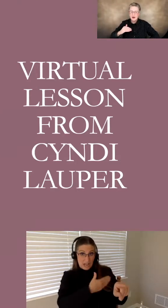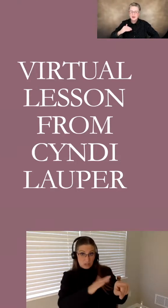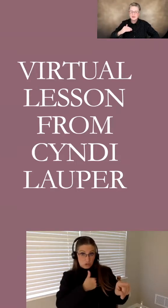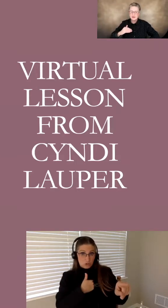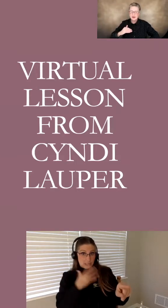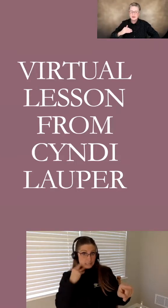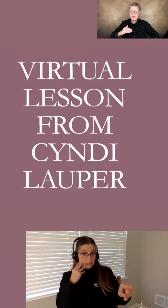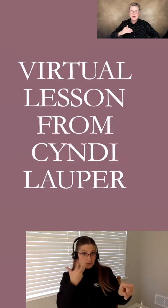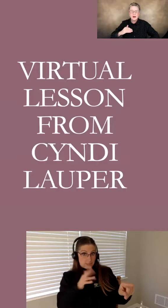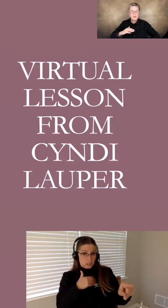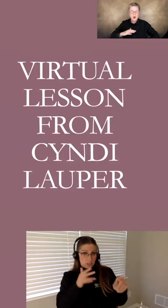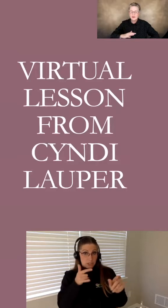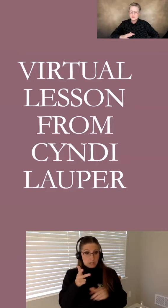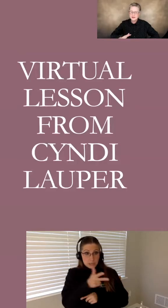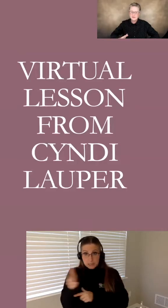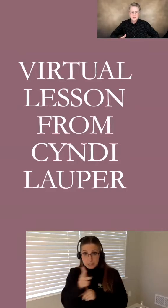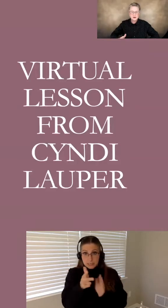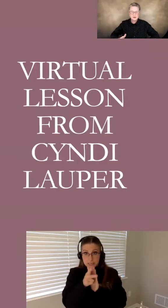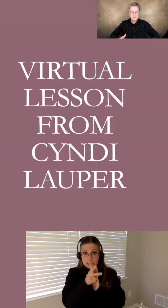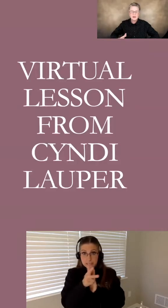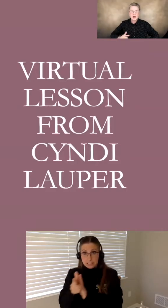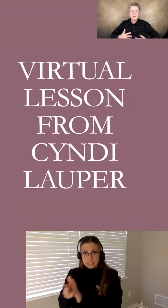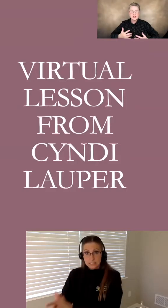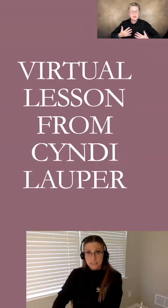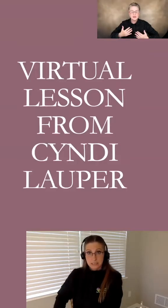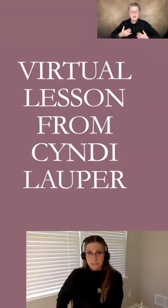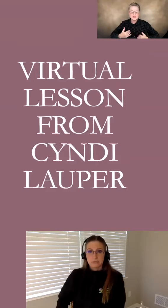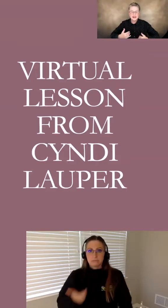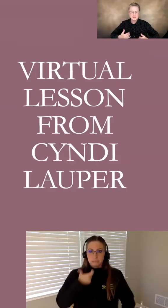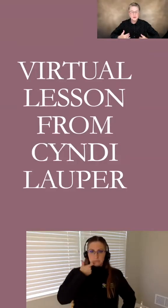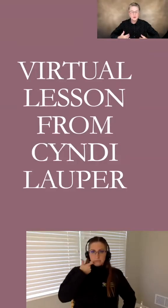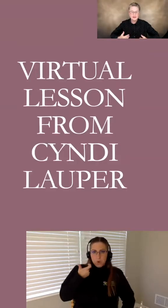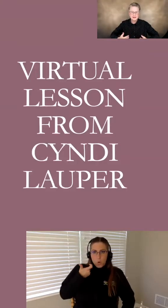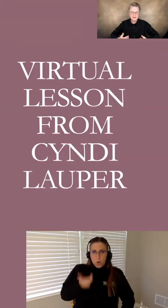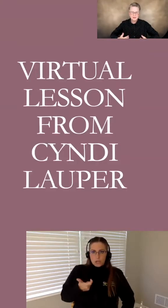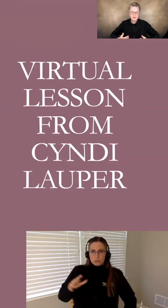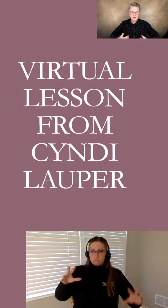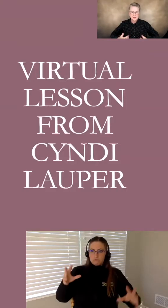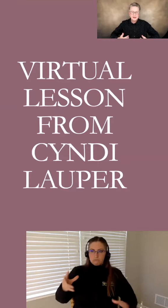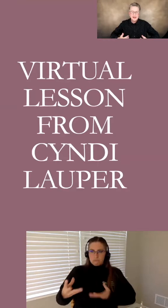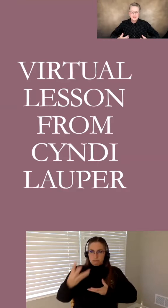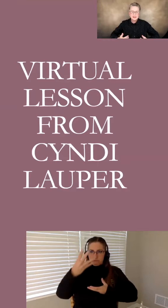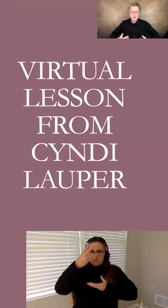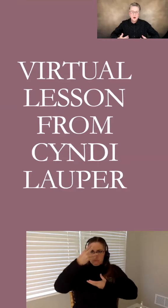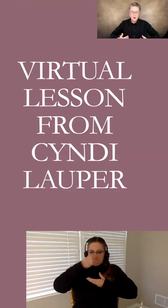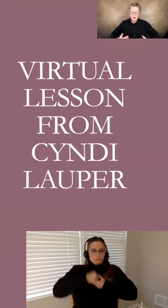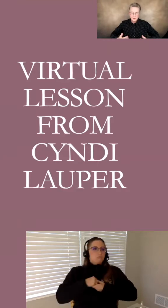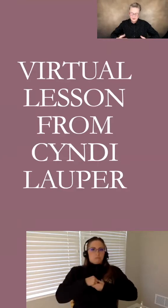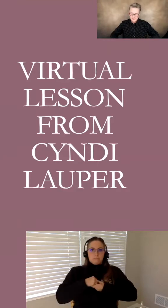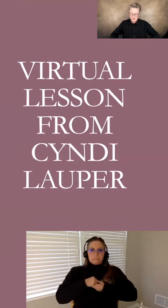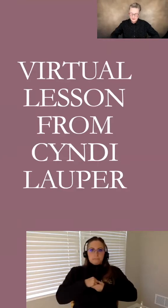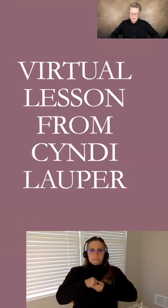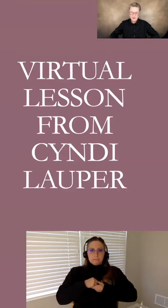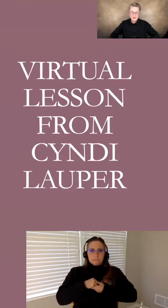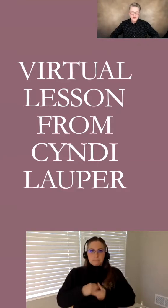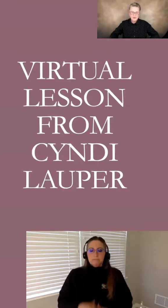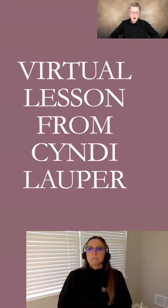I decided, I'm not going to take videos I'm just going to take the moment in and so the thought,